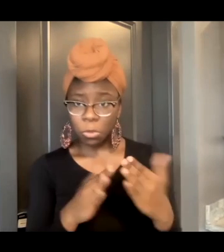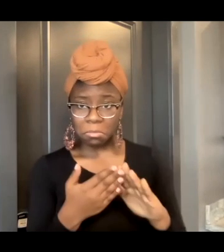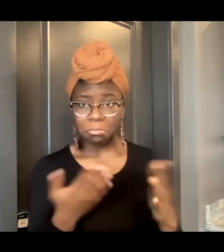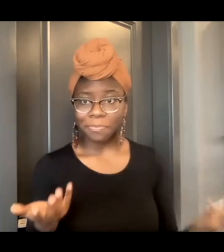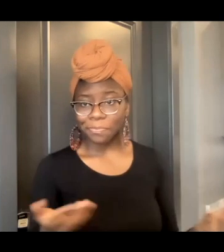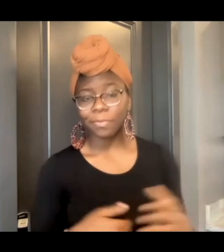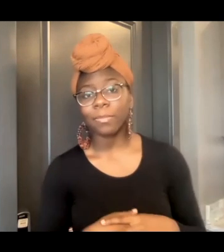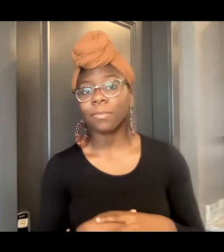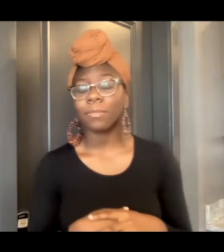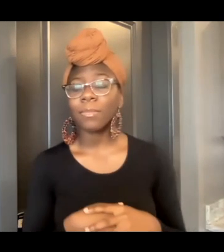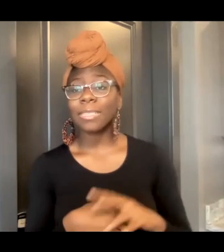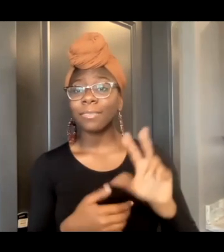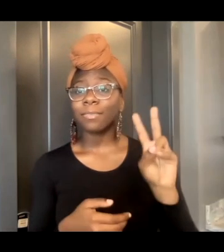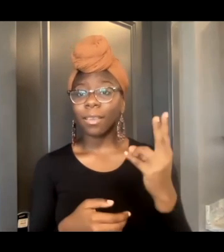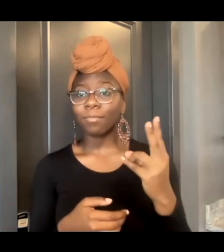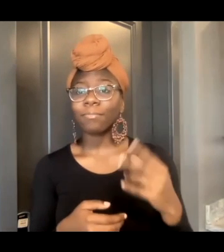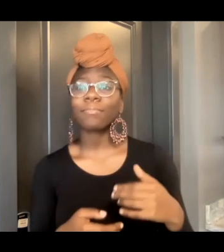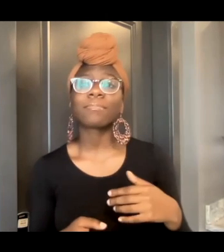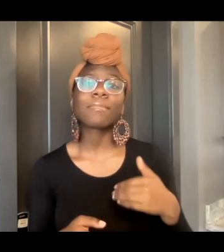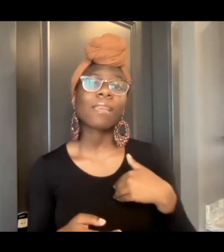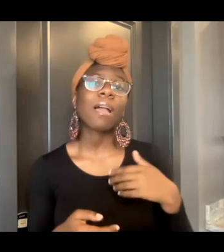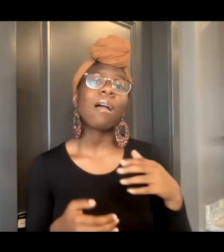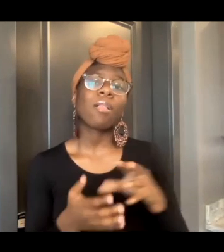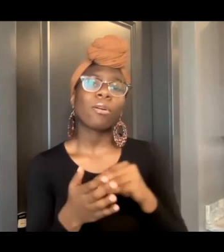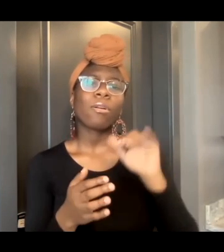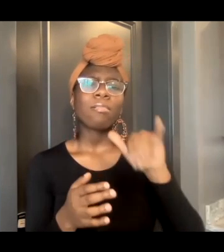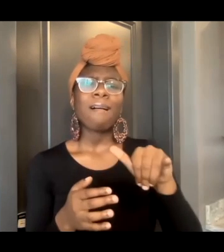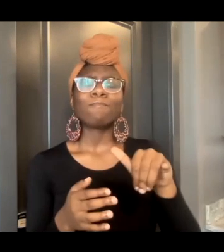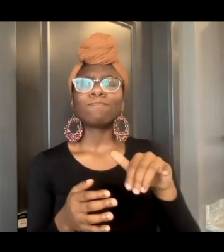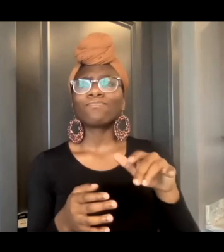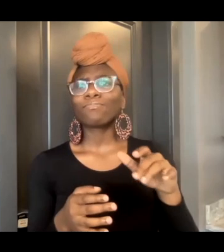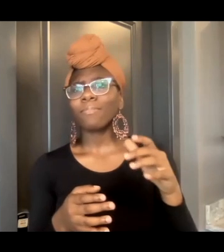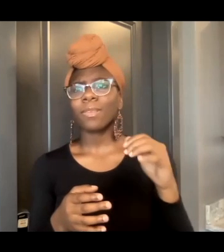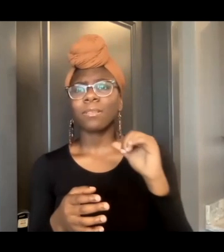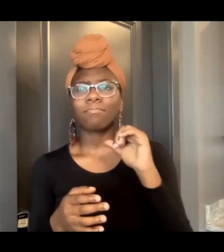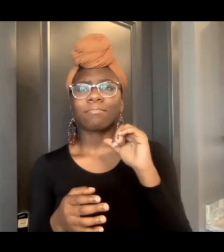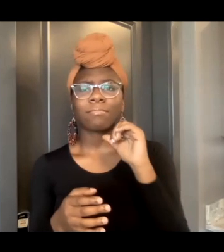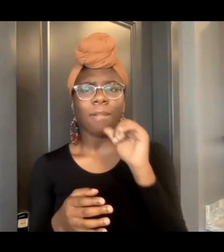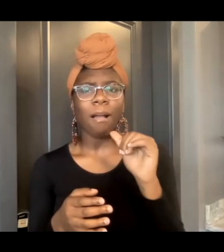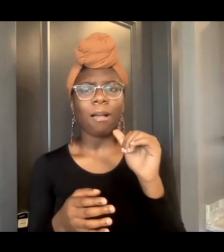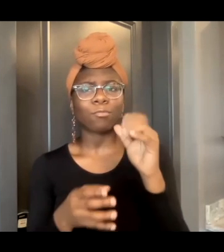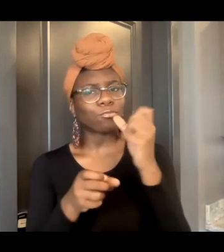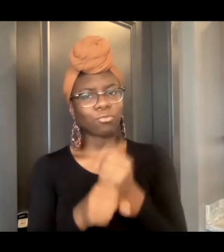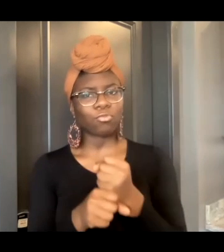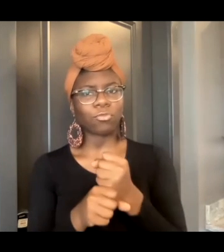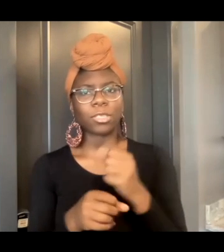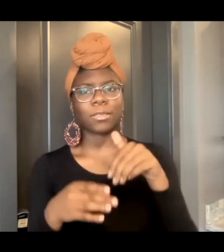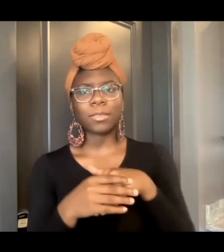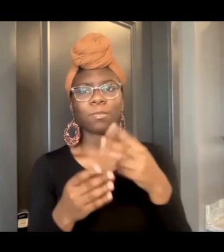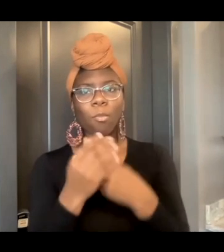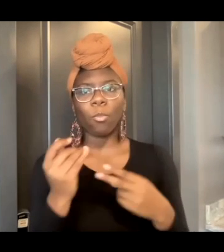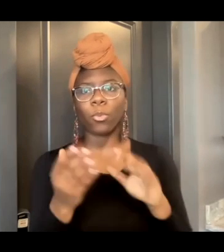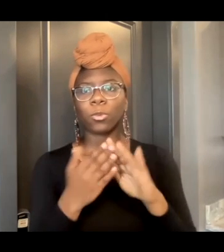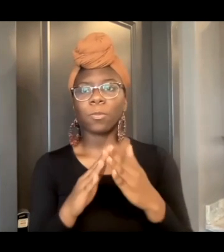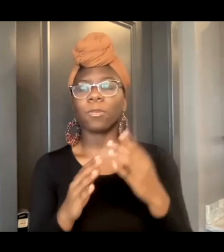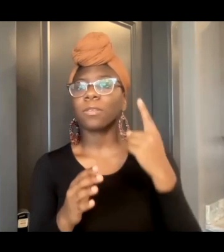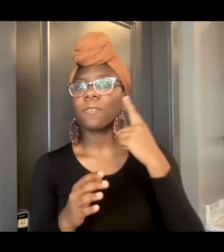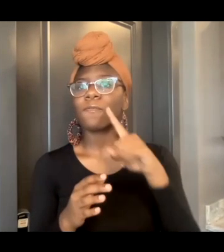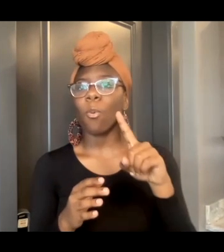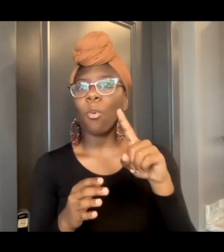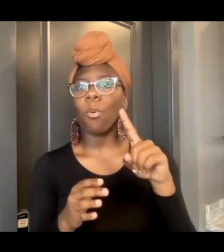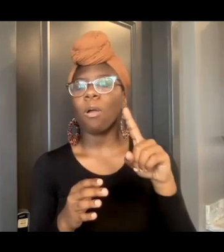Second, I learned about the mistrust in both the BIPOC and Deaf communities, for both health